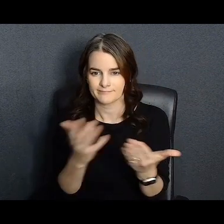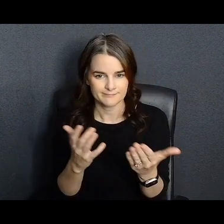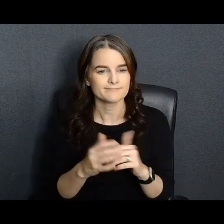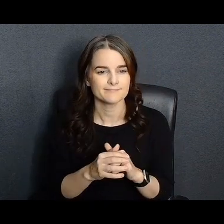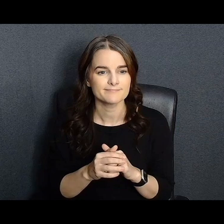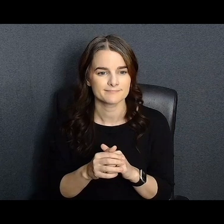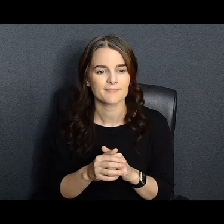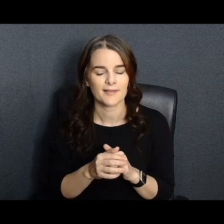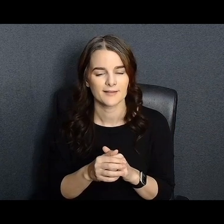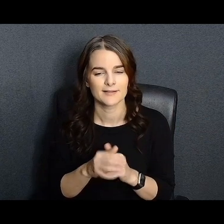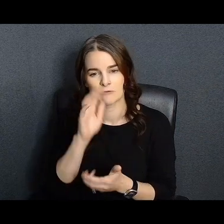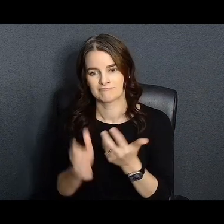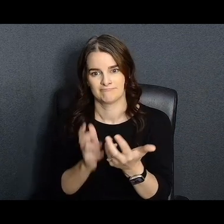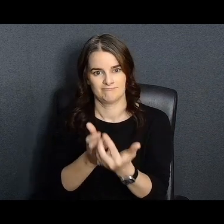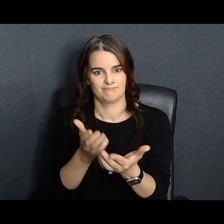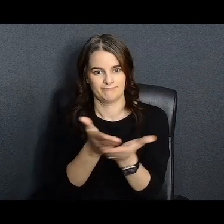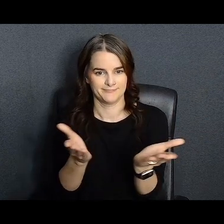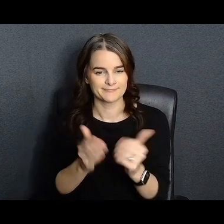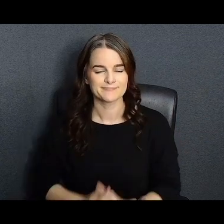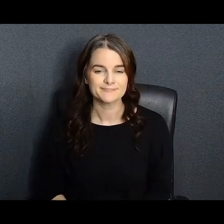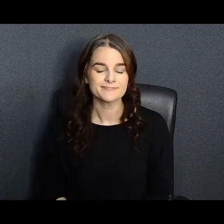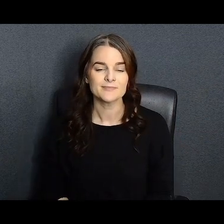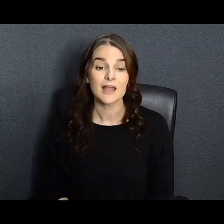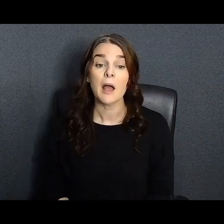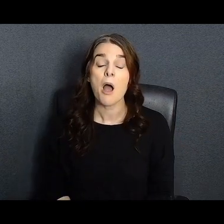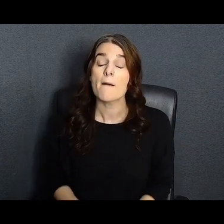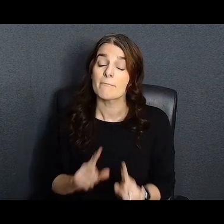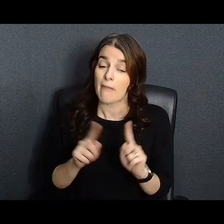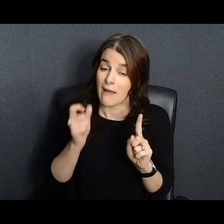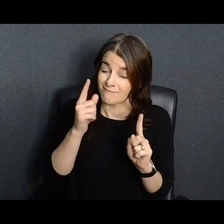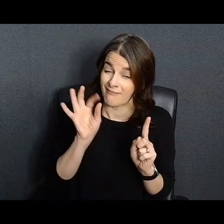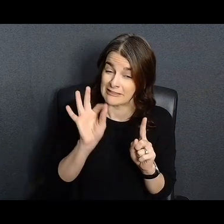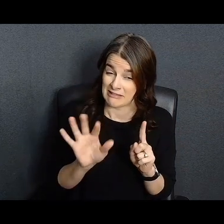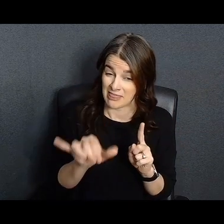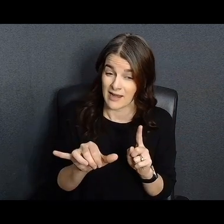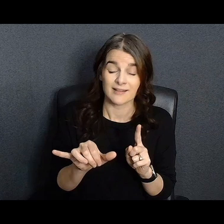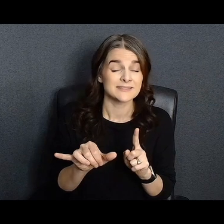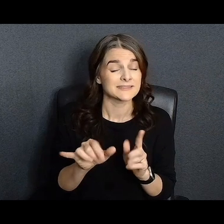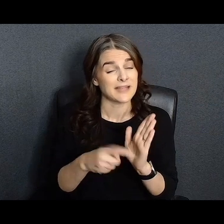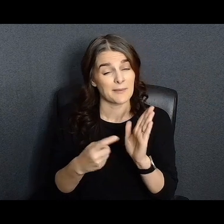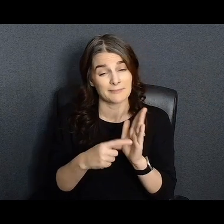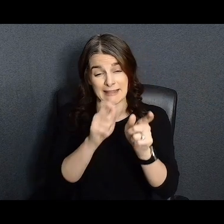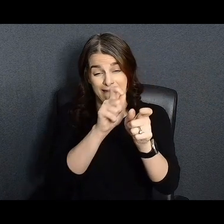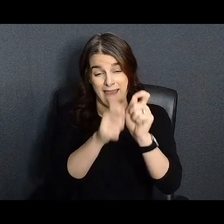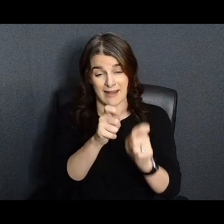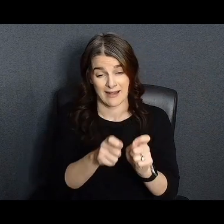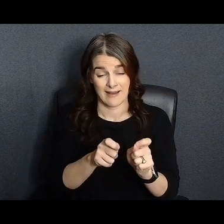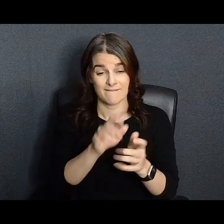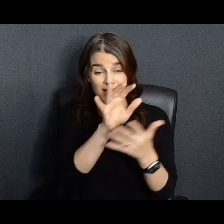That also being said, sometimes, depending on the app, some of those editing features might be limited.